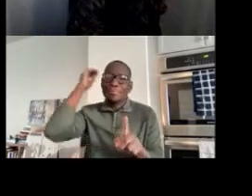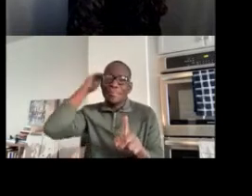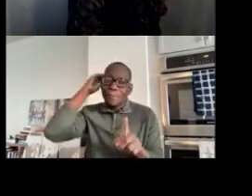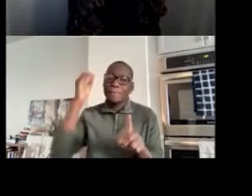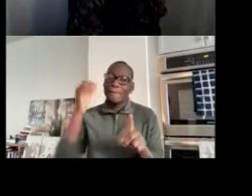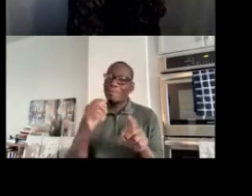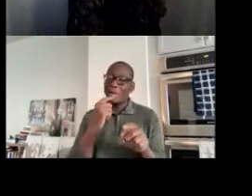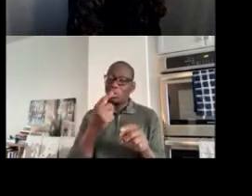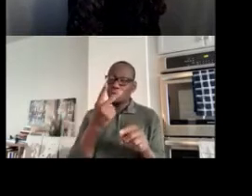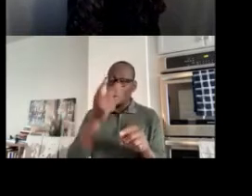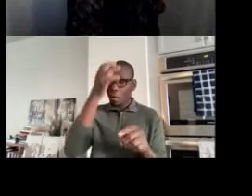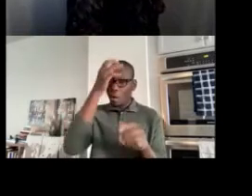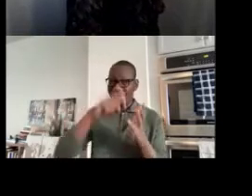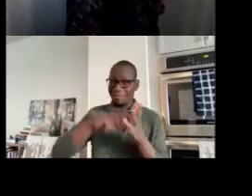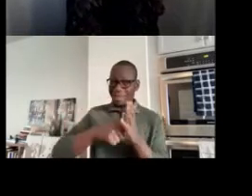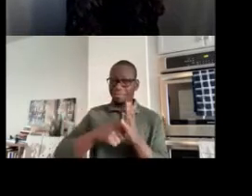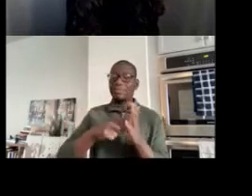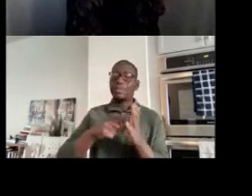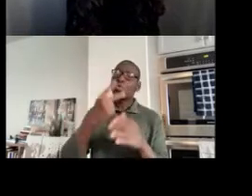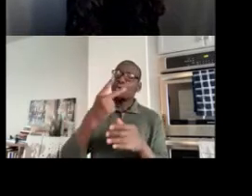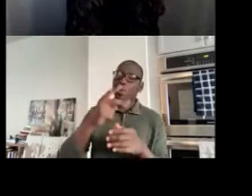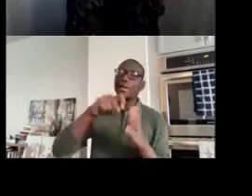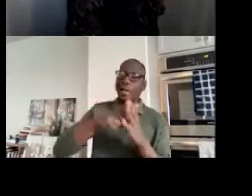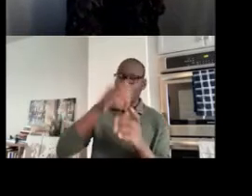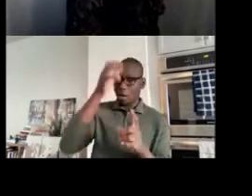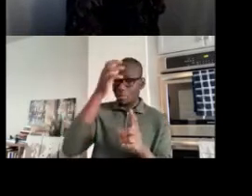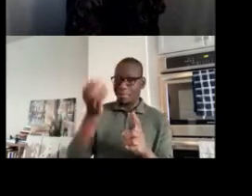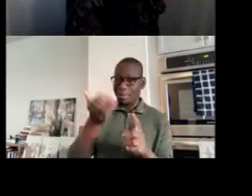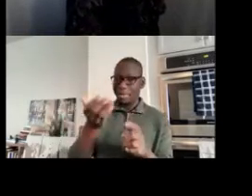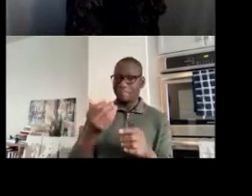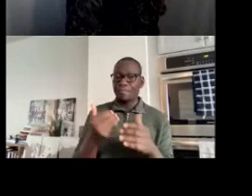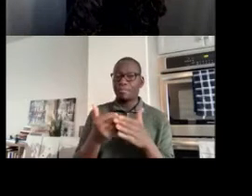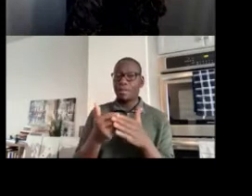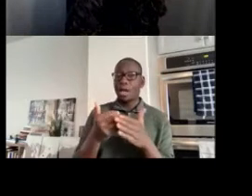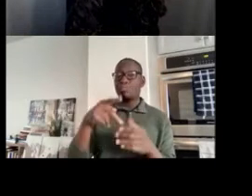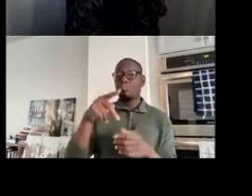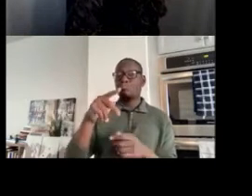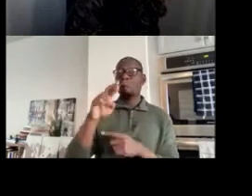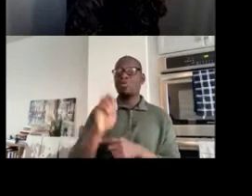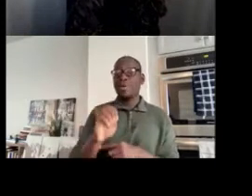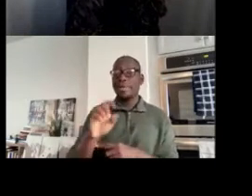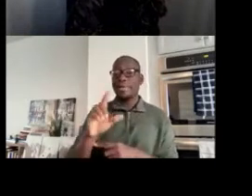looks like for them so that's something to keep in the back of your mind and two key concepts here: